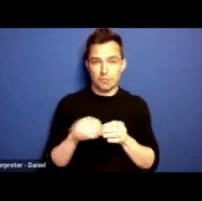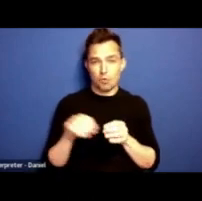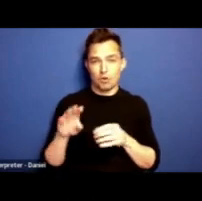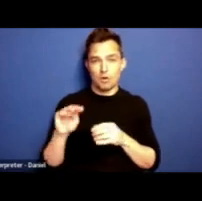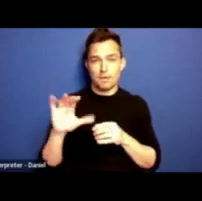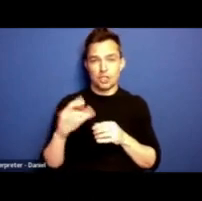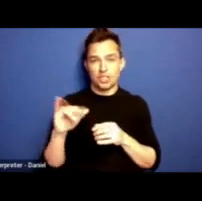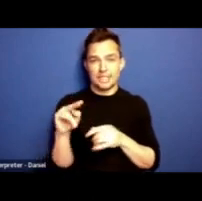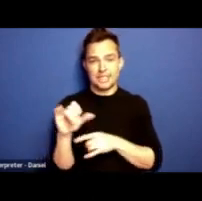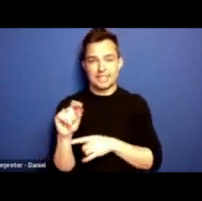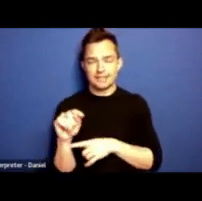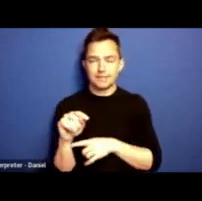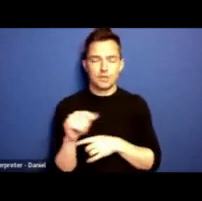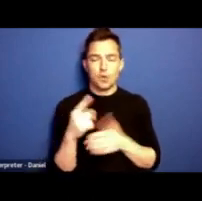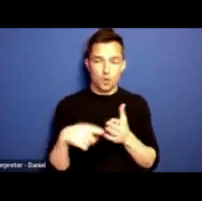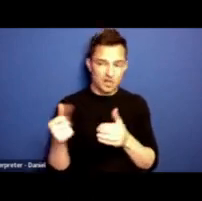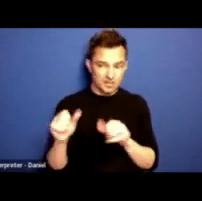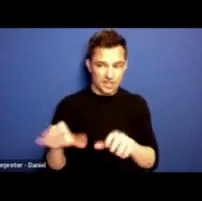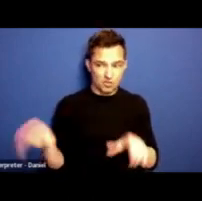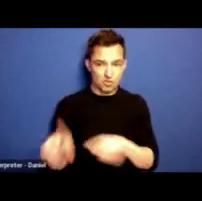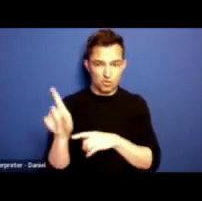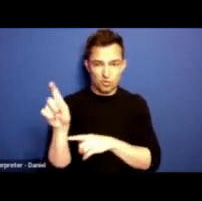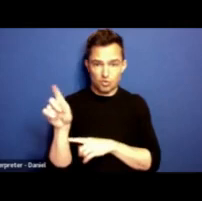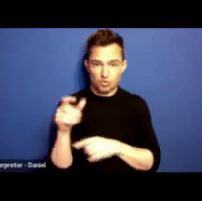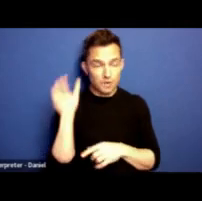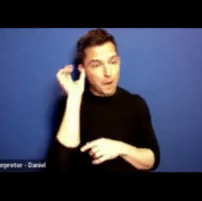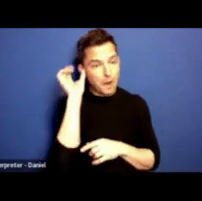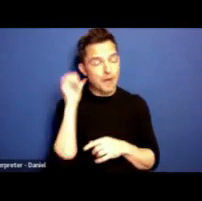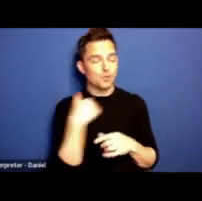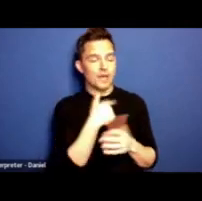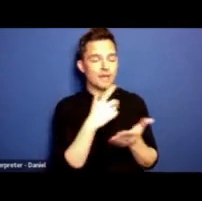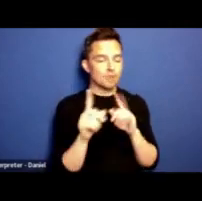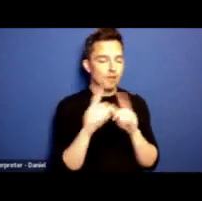What else can you do? And we started having conversations